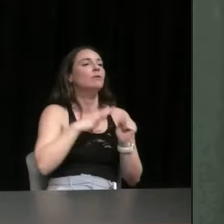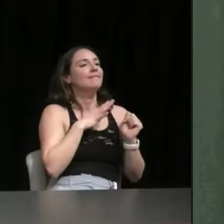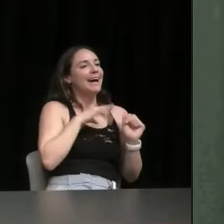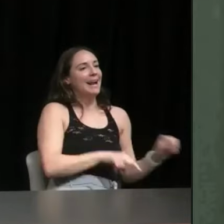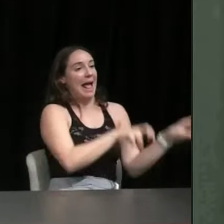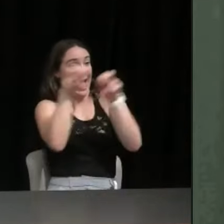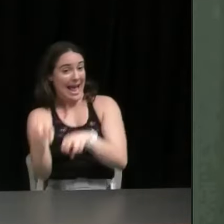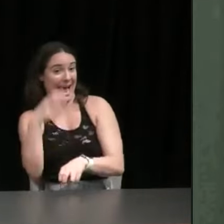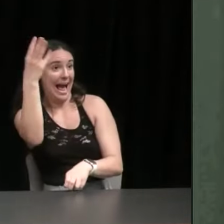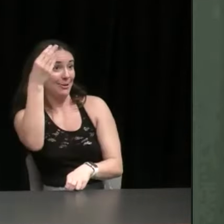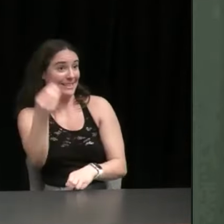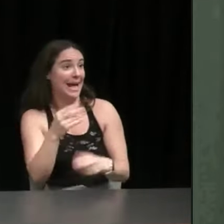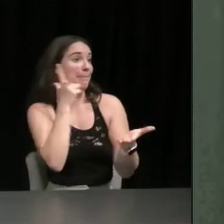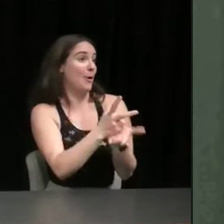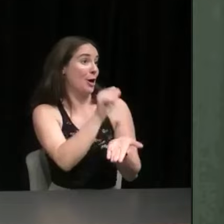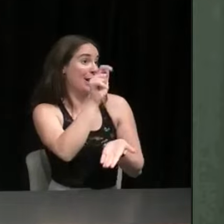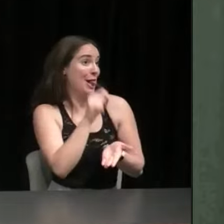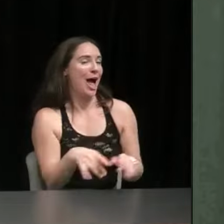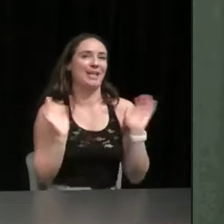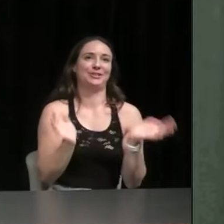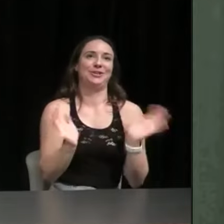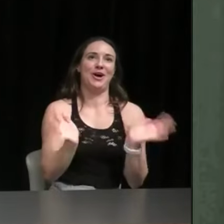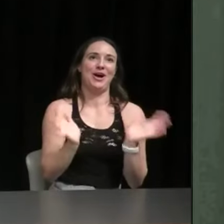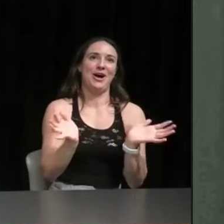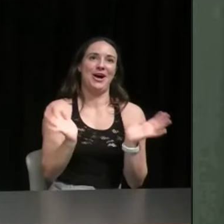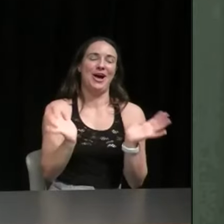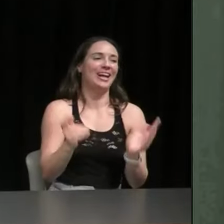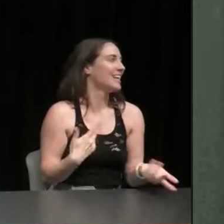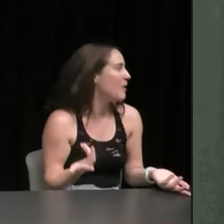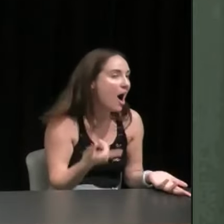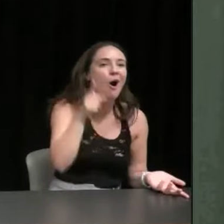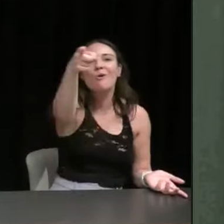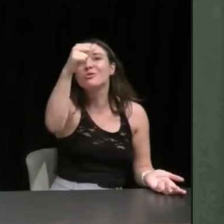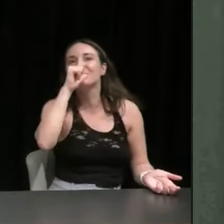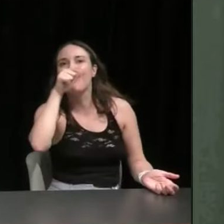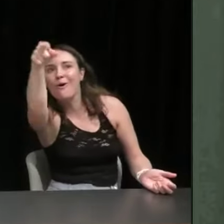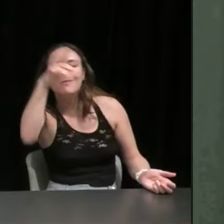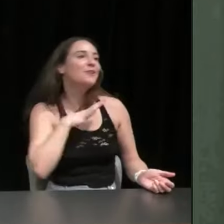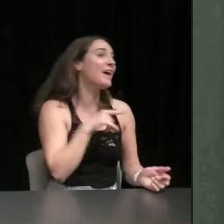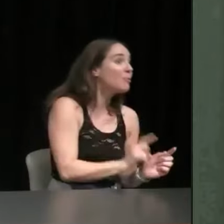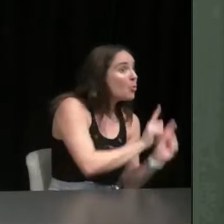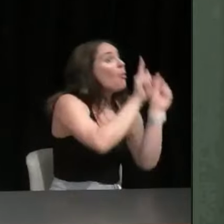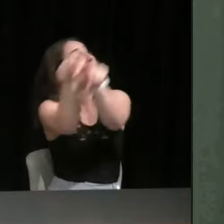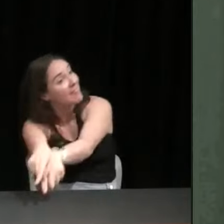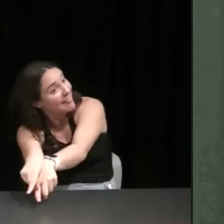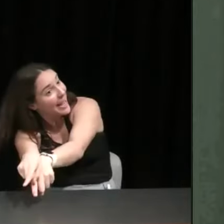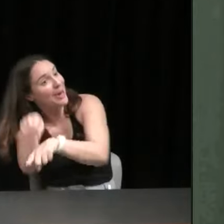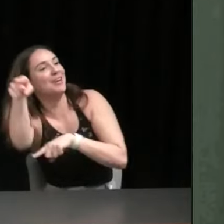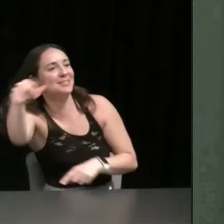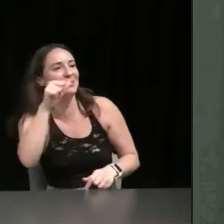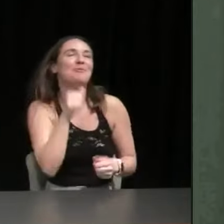the lights down and eventually they just have to turn the lights off and be like get out and then we would just stand in the parking lot and talk and be like hey look there's a bar over there